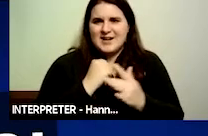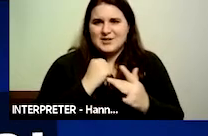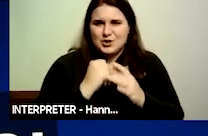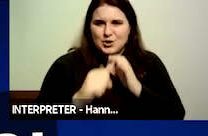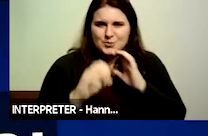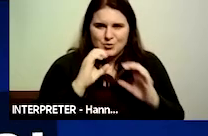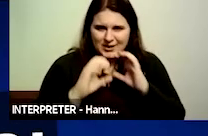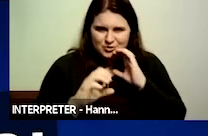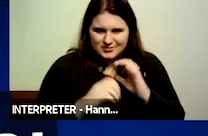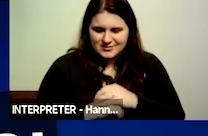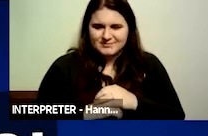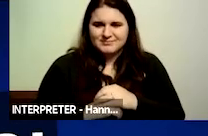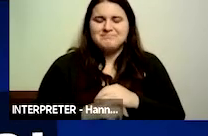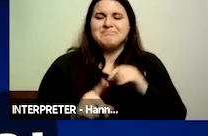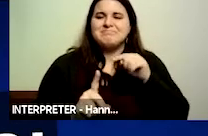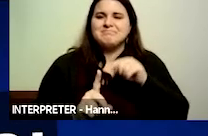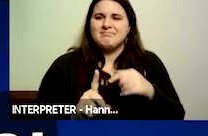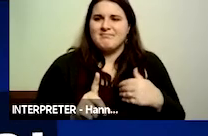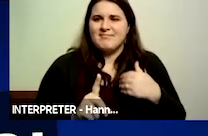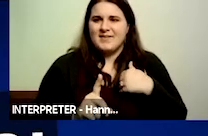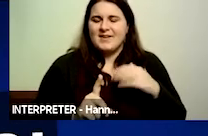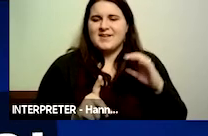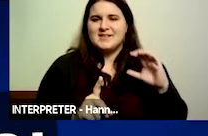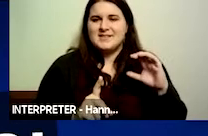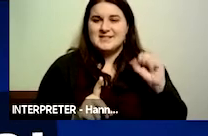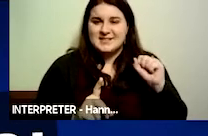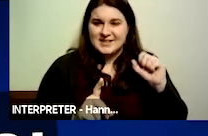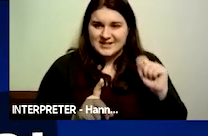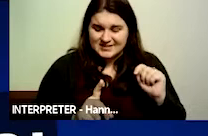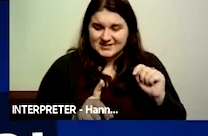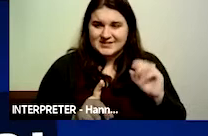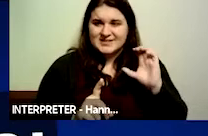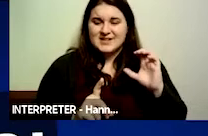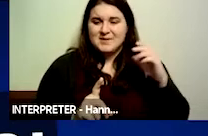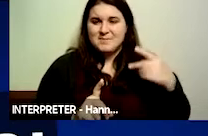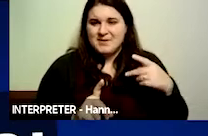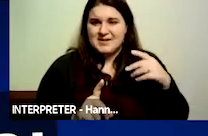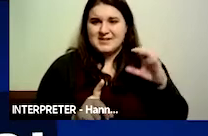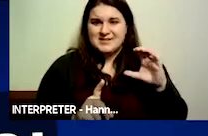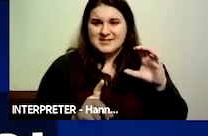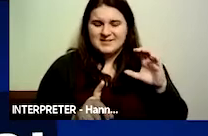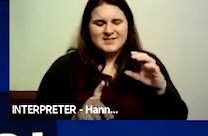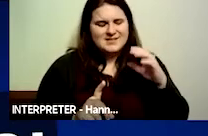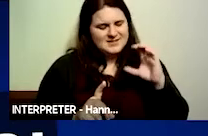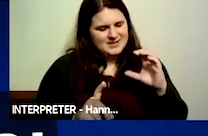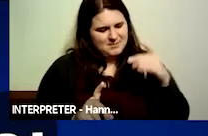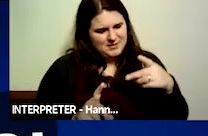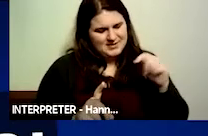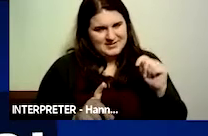Rick Mislan: The old the system, the CP etc is a CP etc trainer at the is it I'll V3 certified